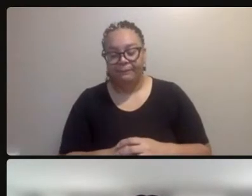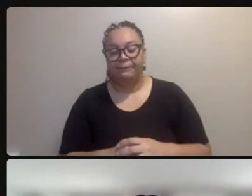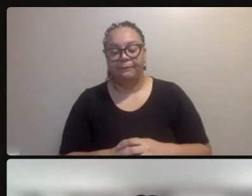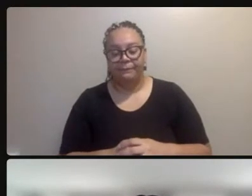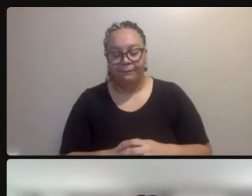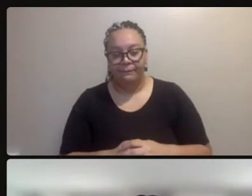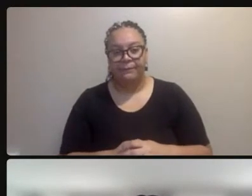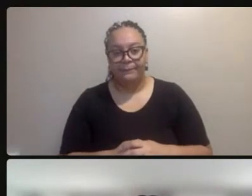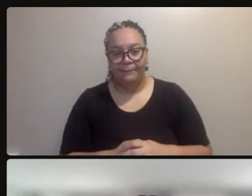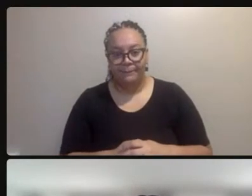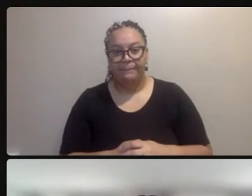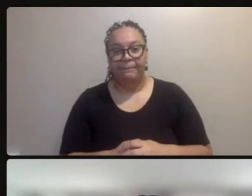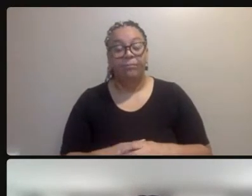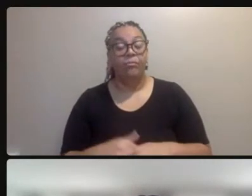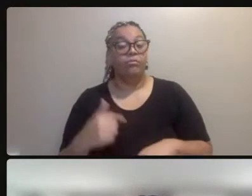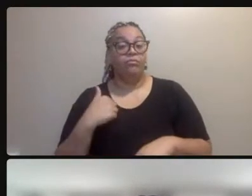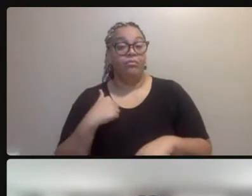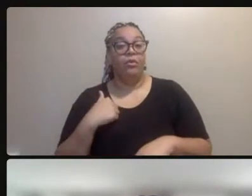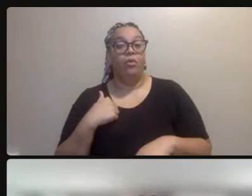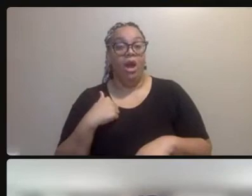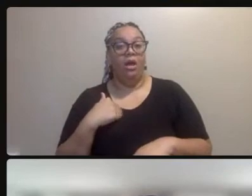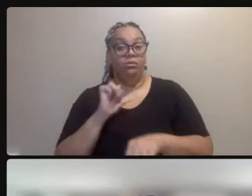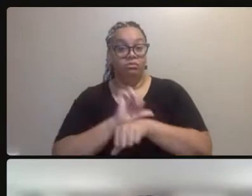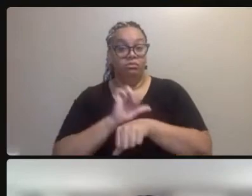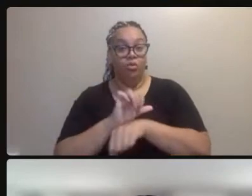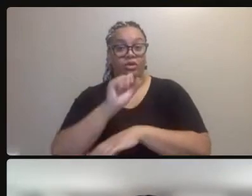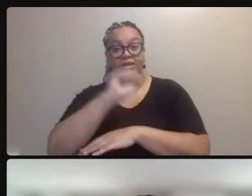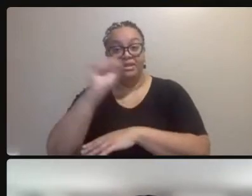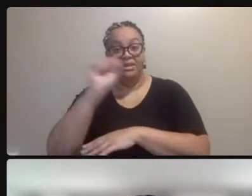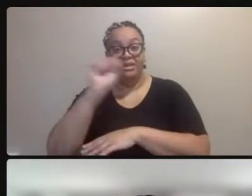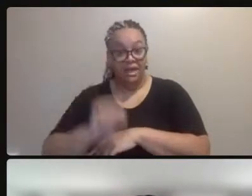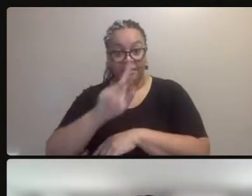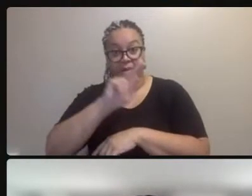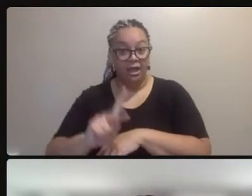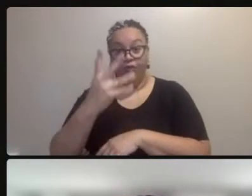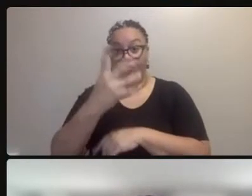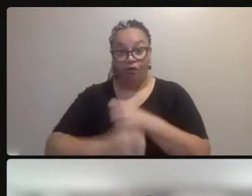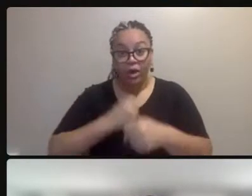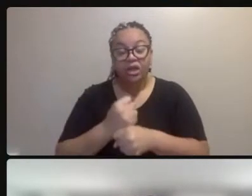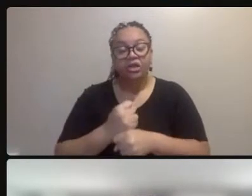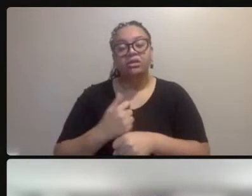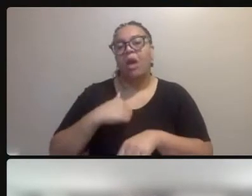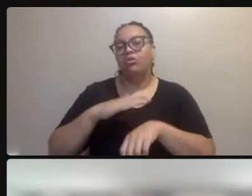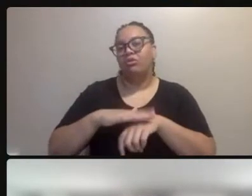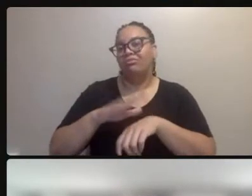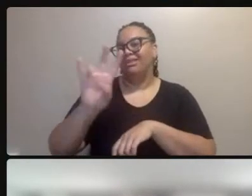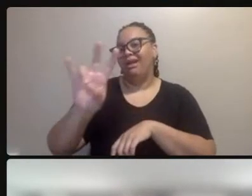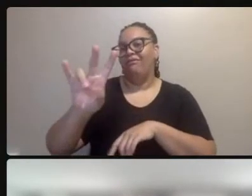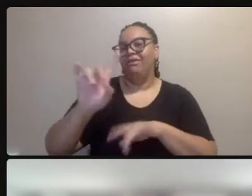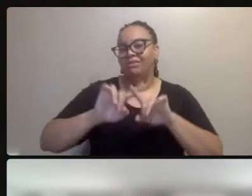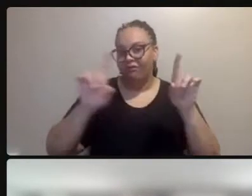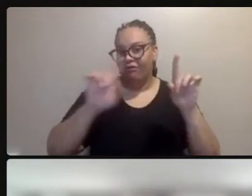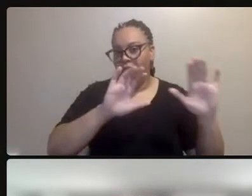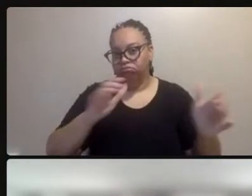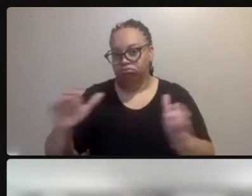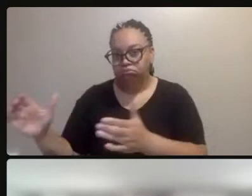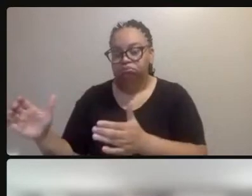OTHER PROGRAMS ACROSS